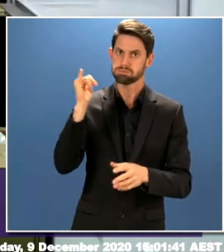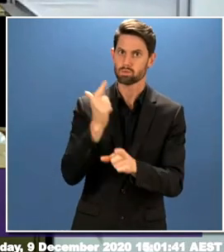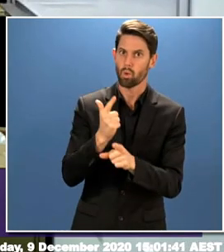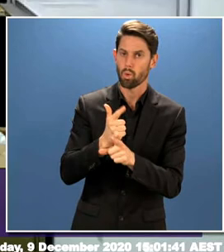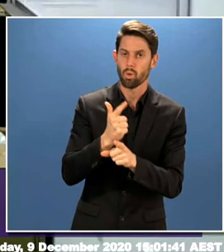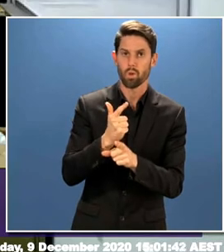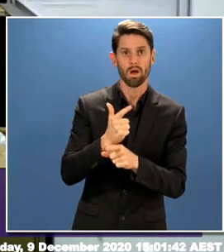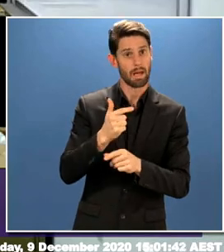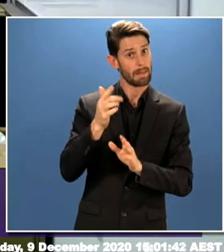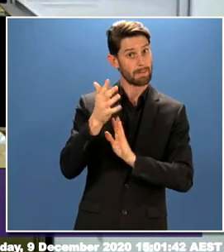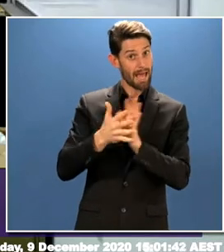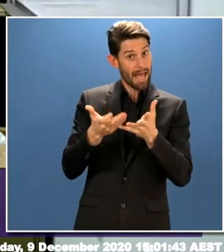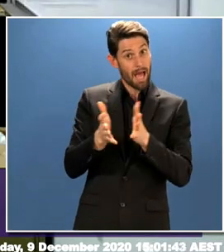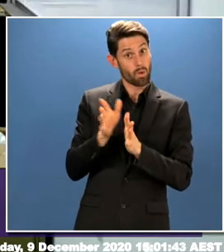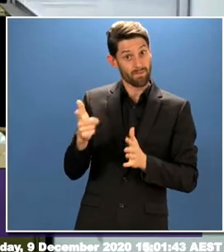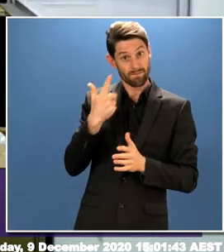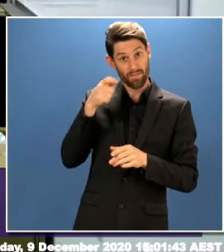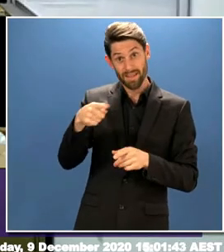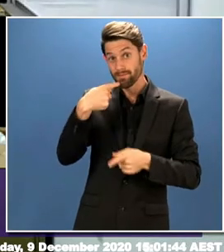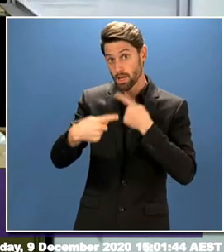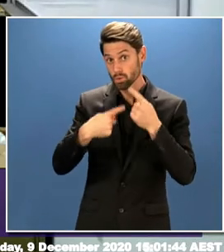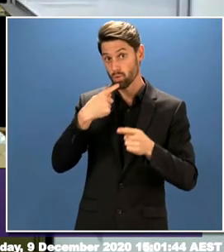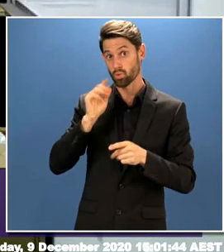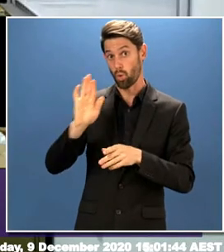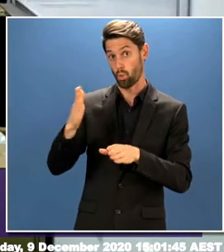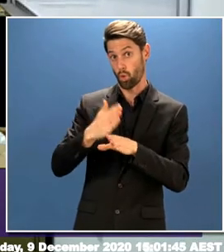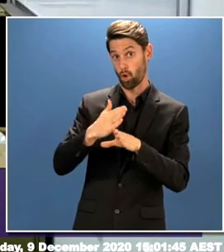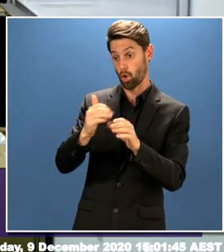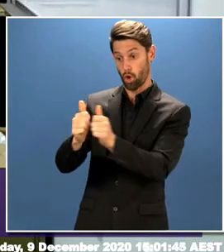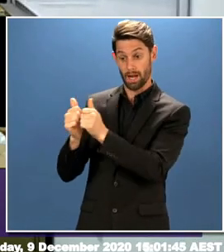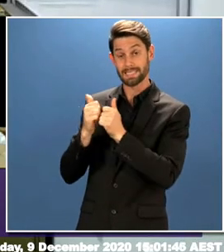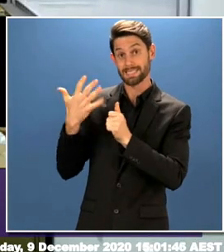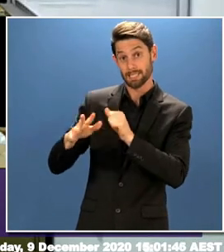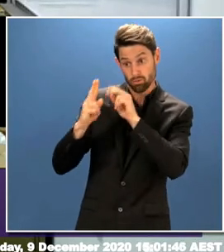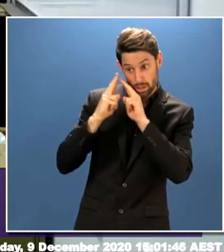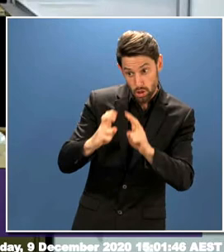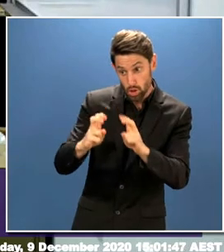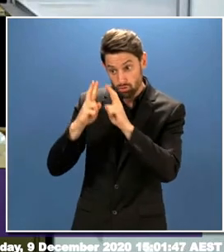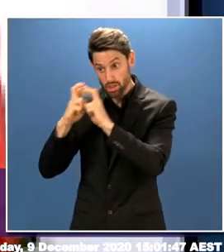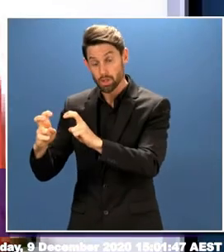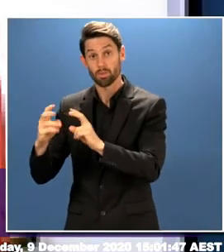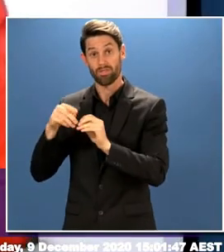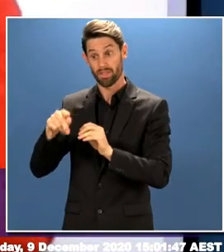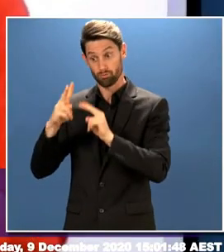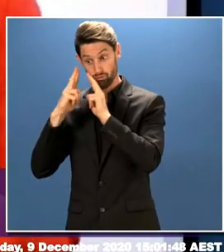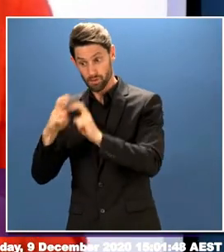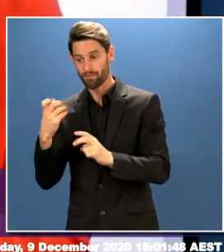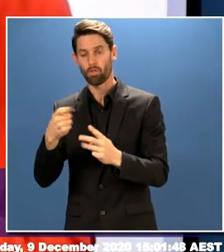research, and the research had three stages to it, so can I just ask you to